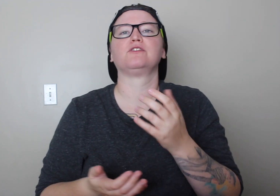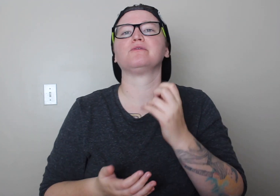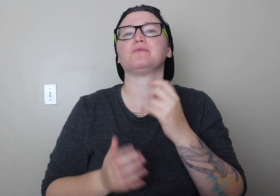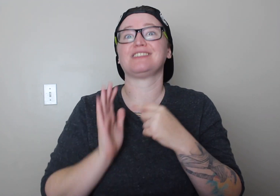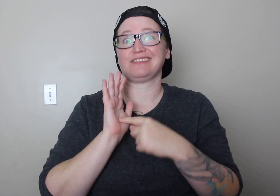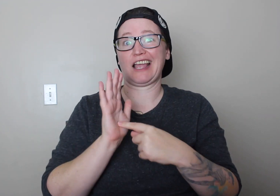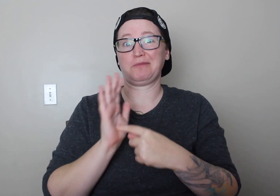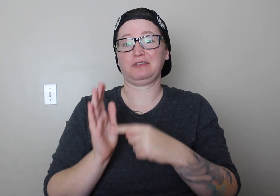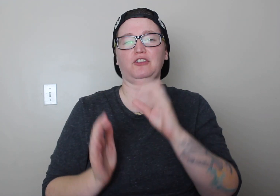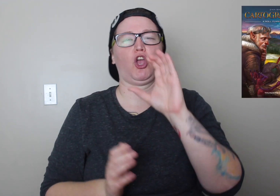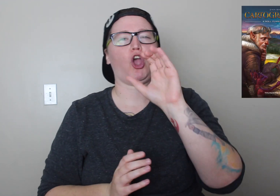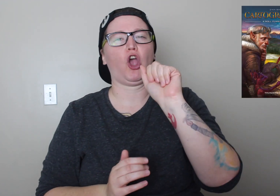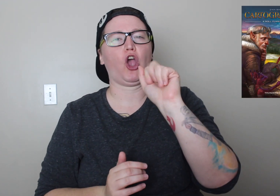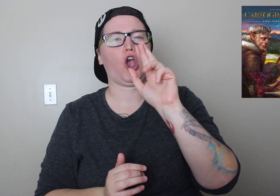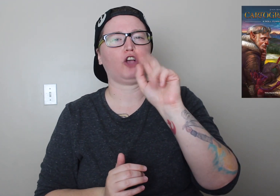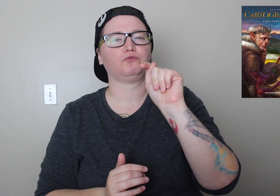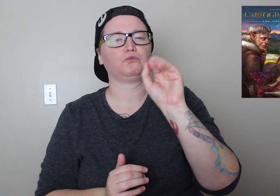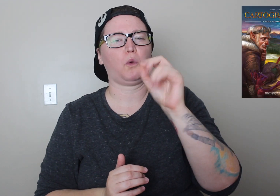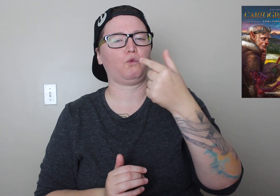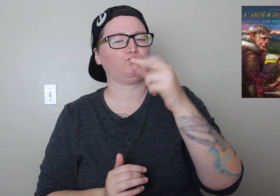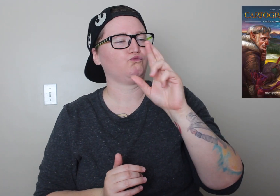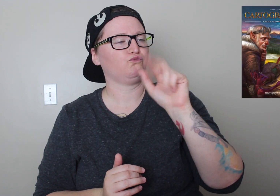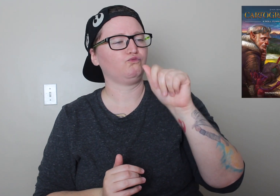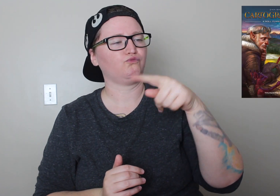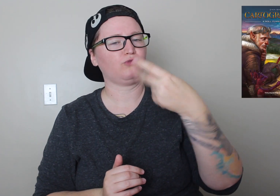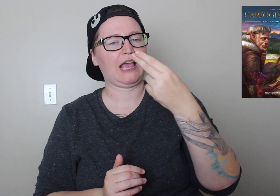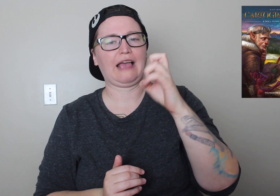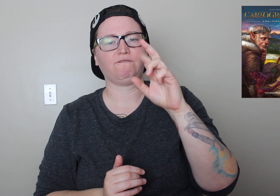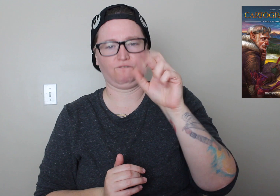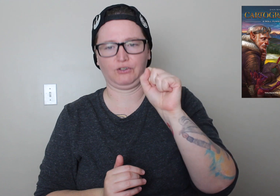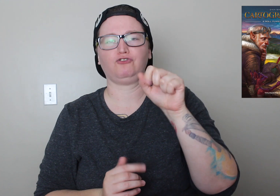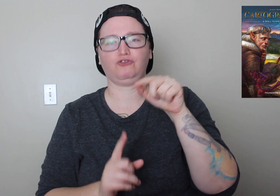An example would be this game called Cartographers.